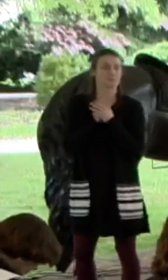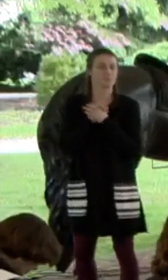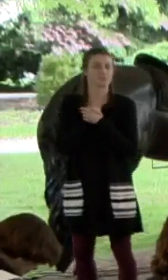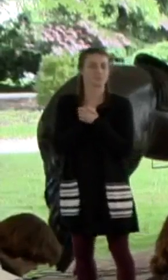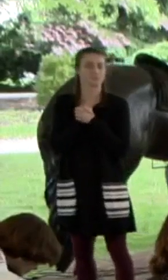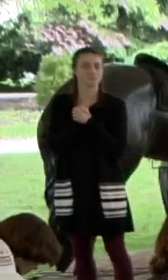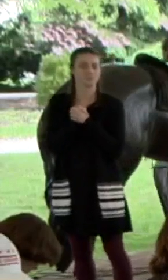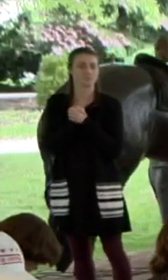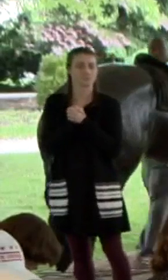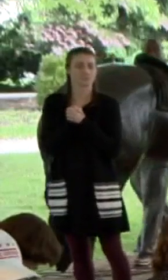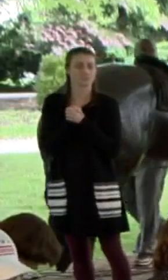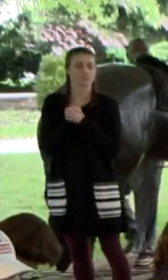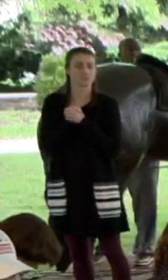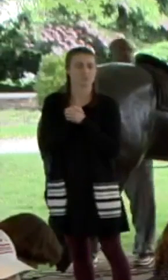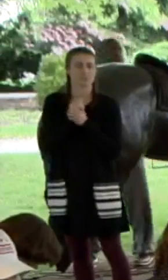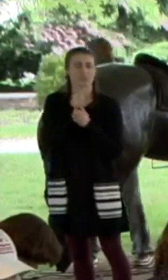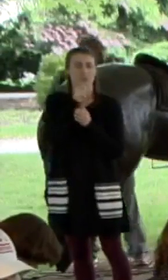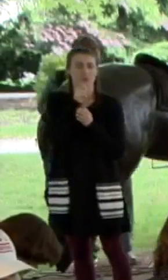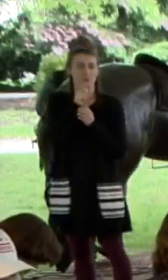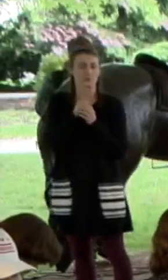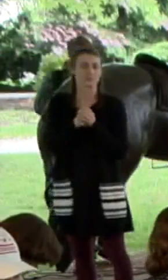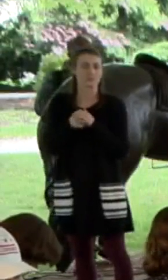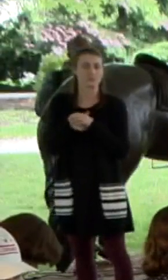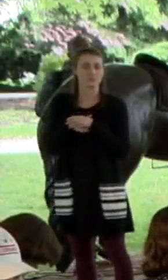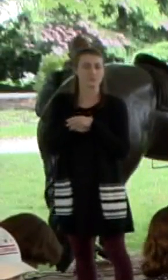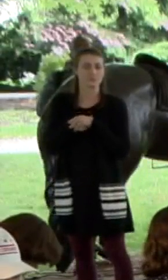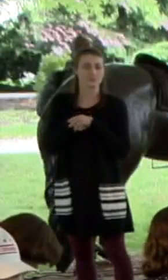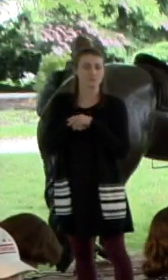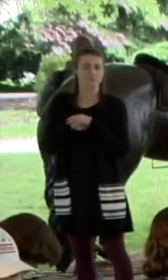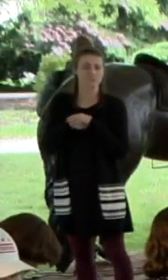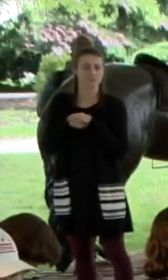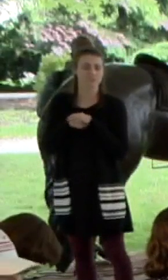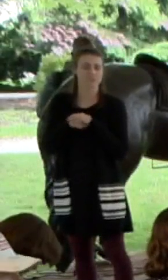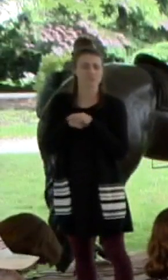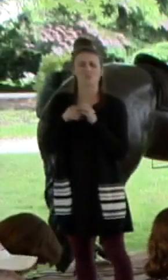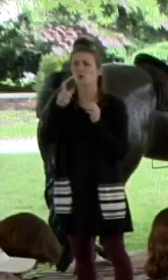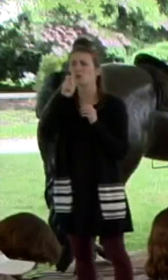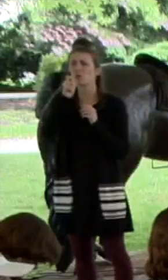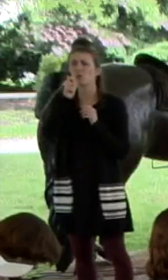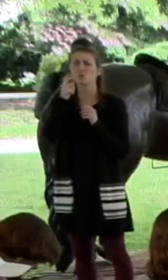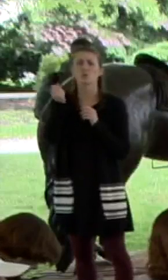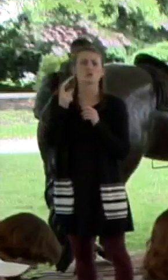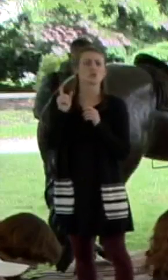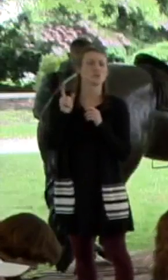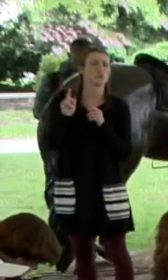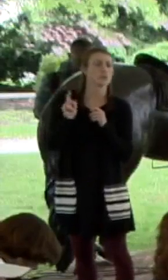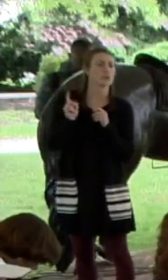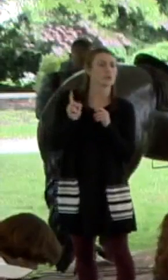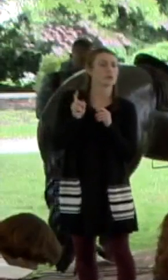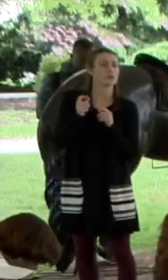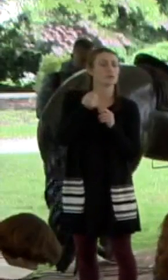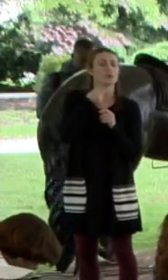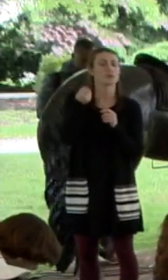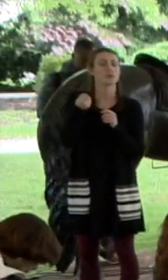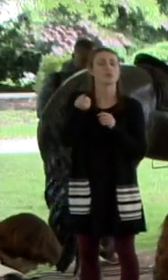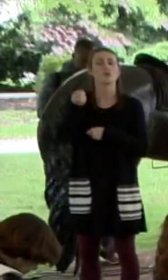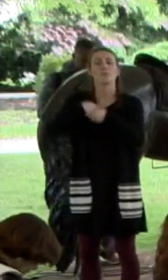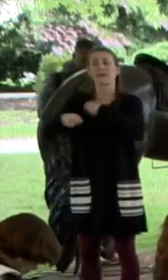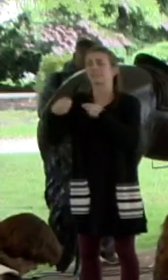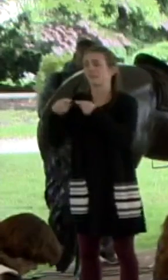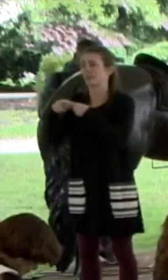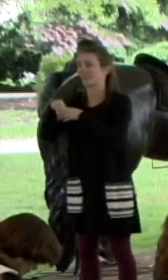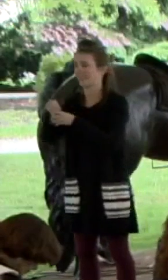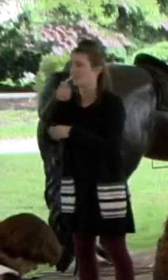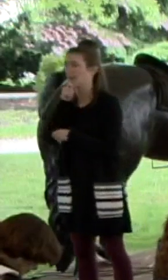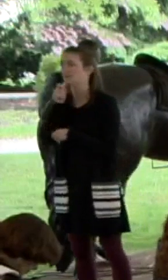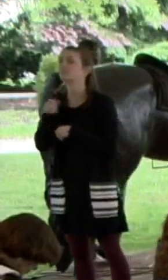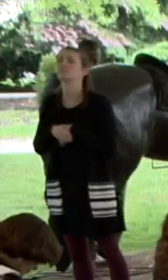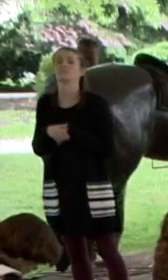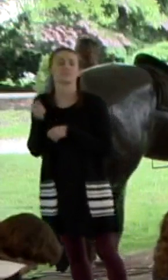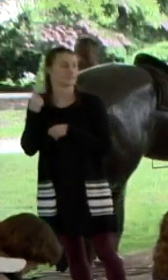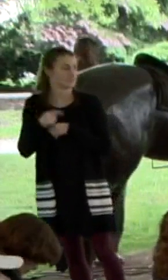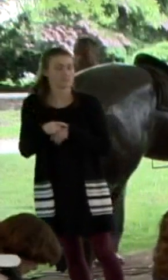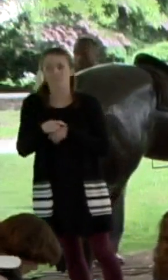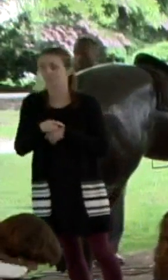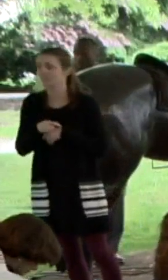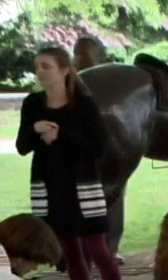THERE IS A QUESTION